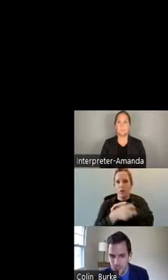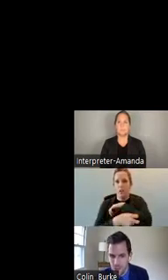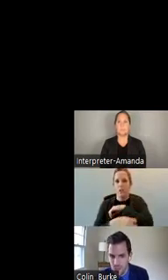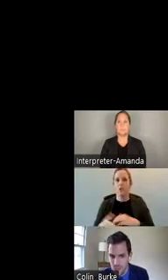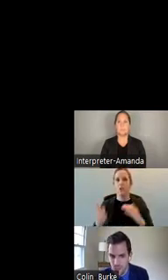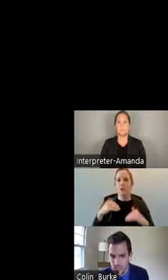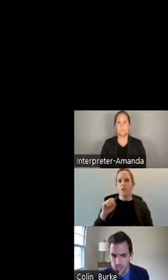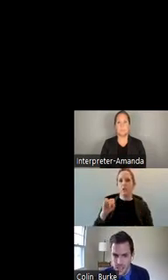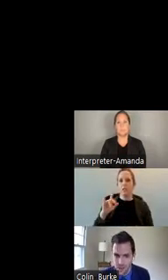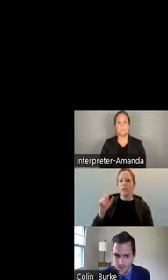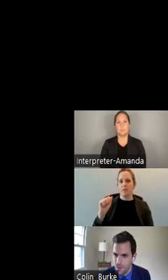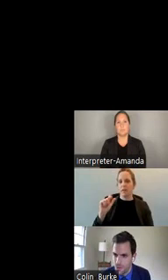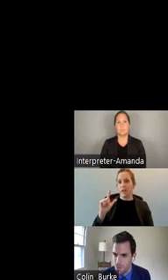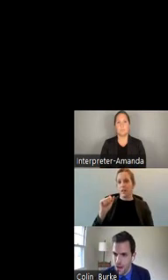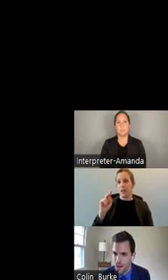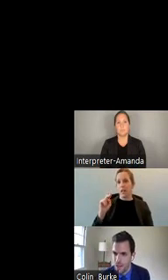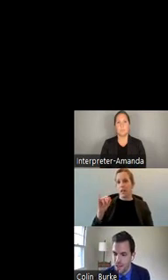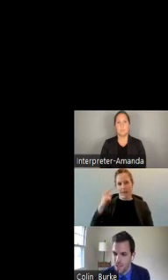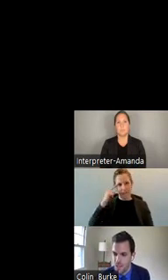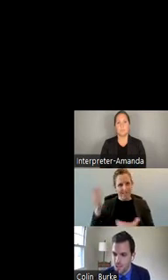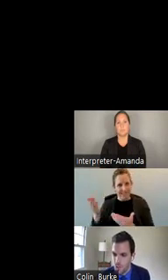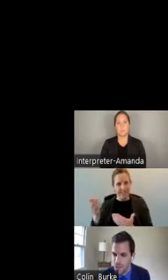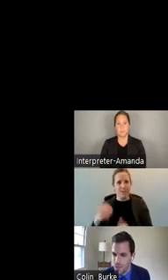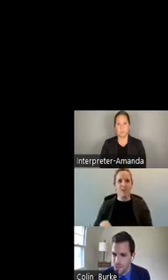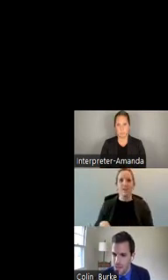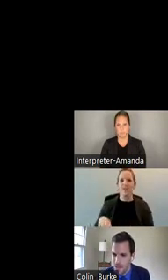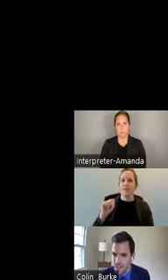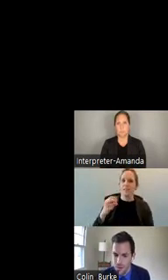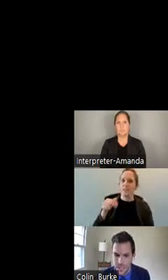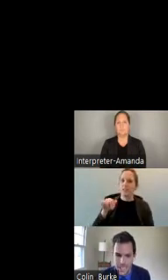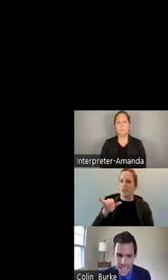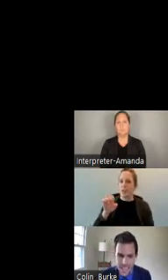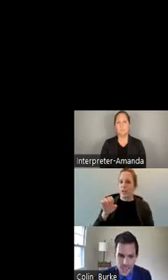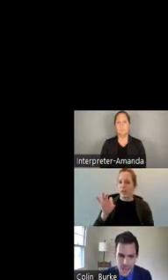clinical research coordinator Shay Furman who is our prior research coordinator who's currently a